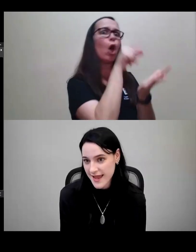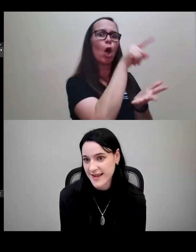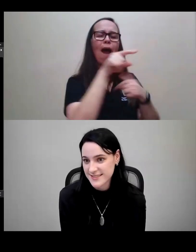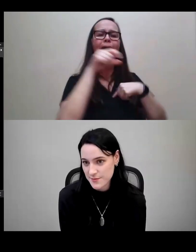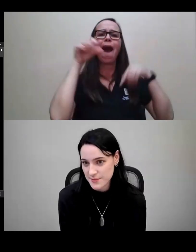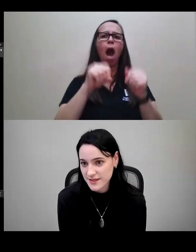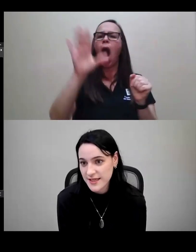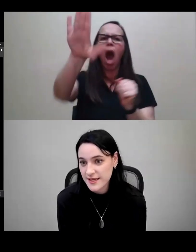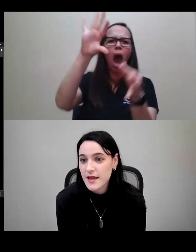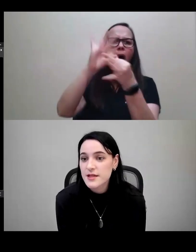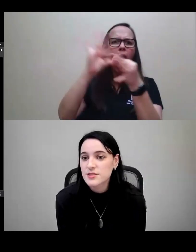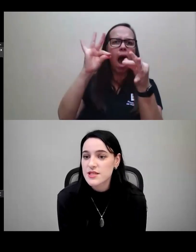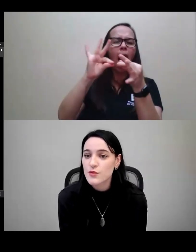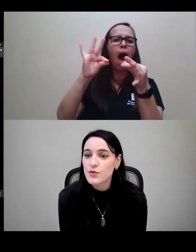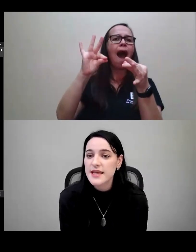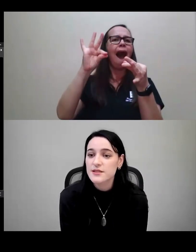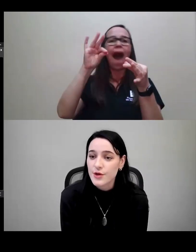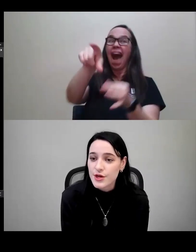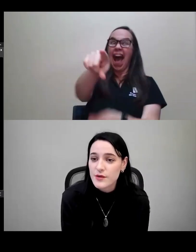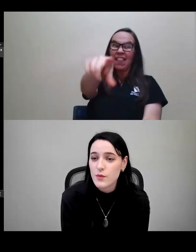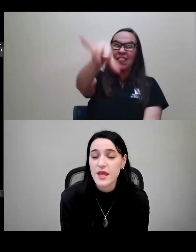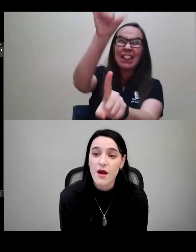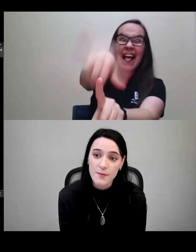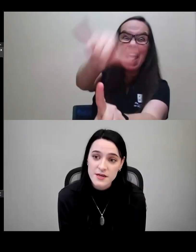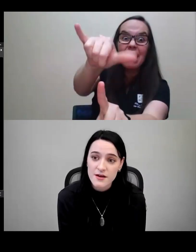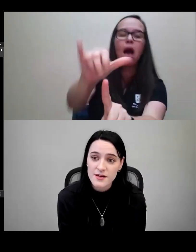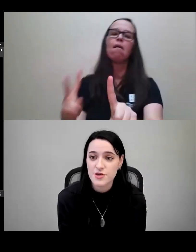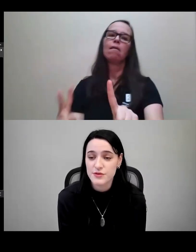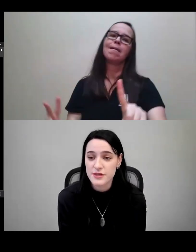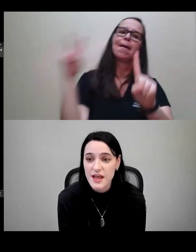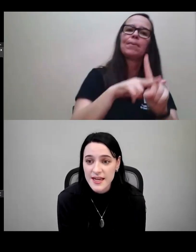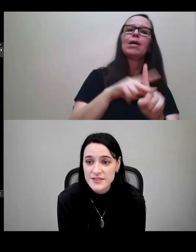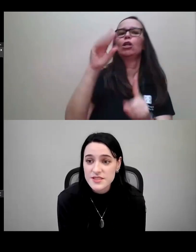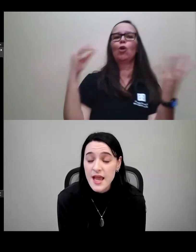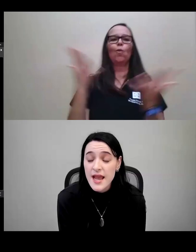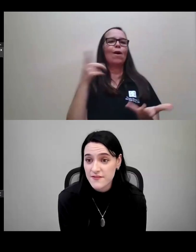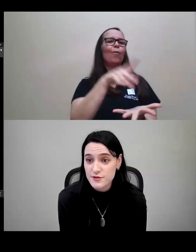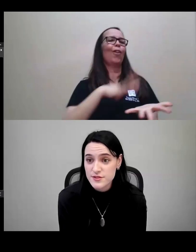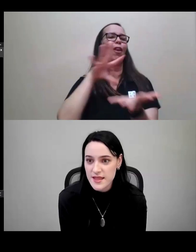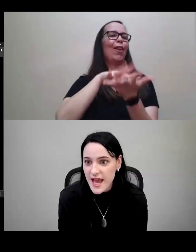apply academically. So, seeing what they learn and what they comment on in their real lives. If you